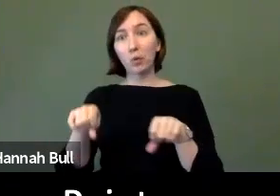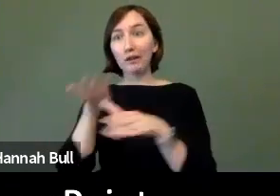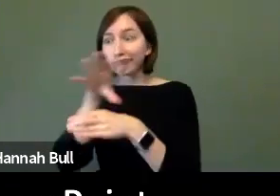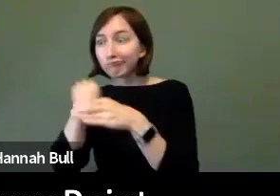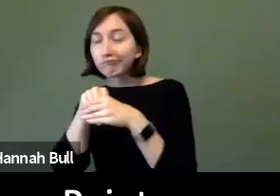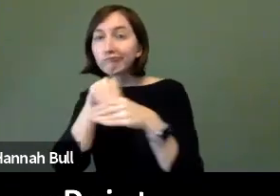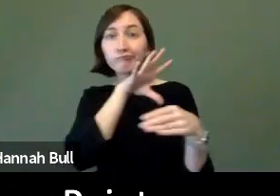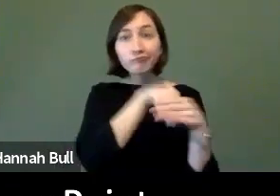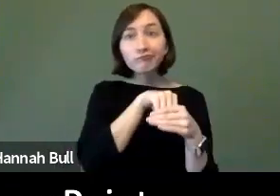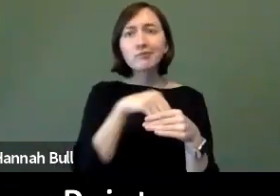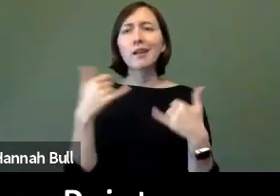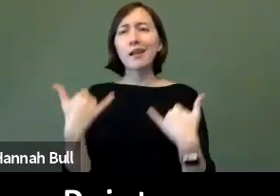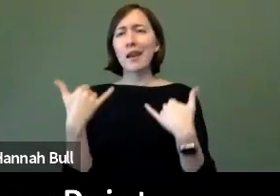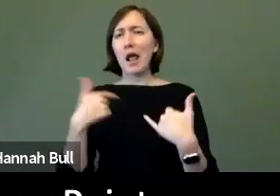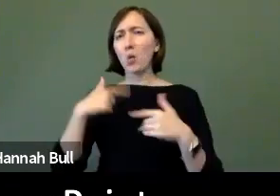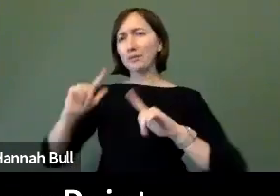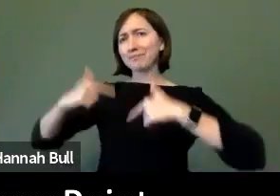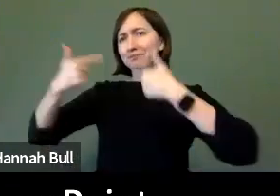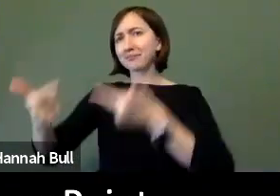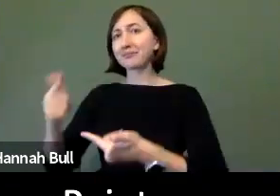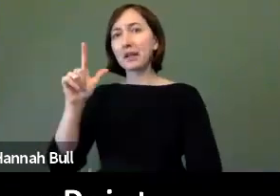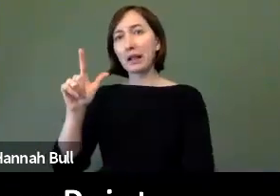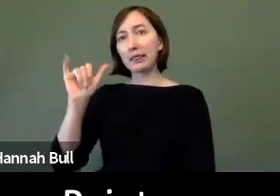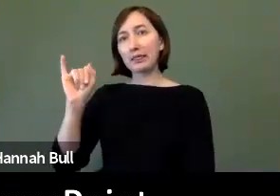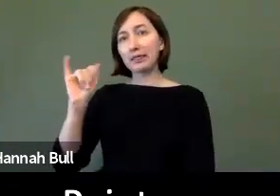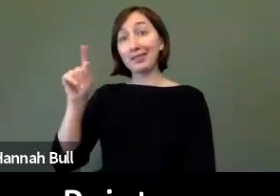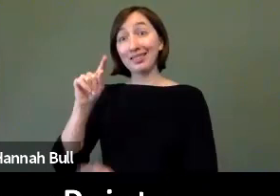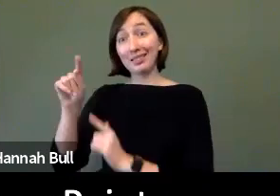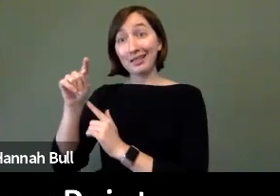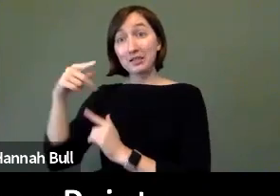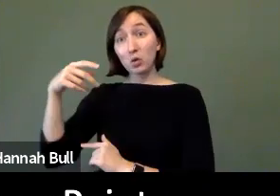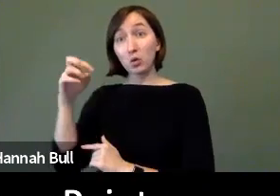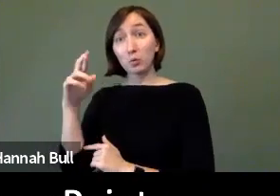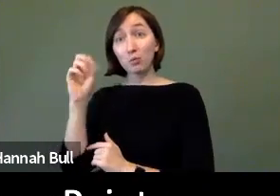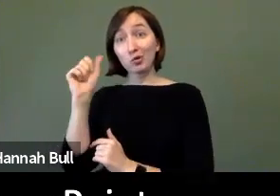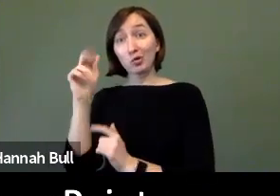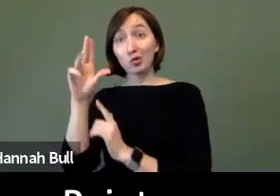I'm going to turn it to the fabulous Liz Persaud who will talk about tips for this session.